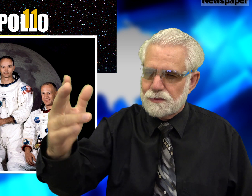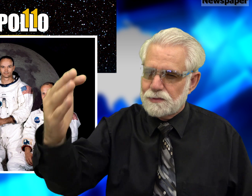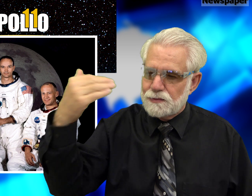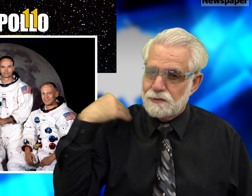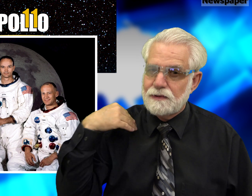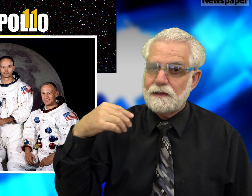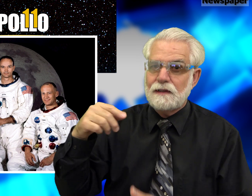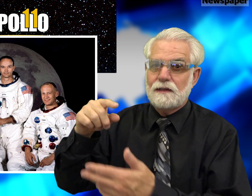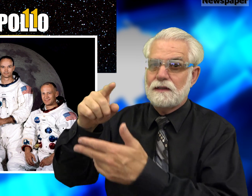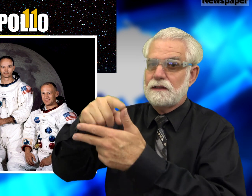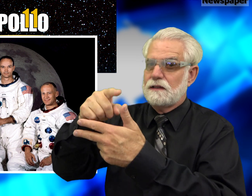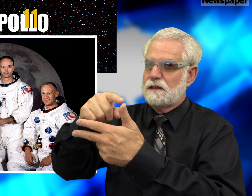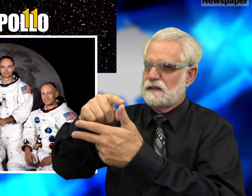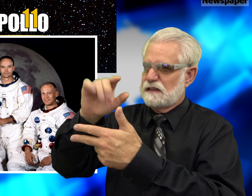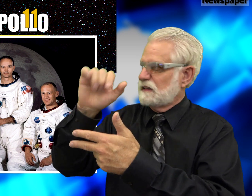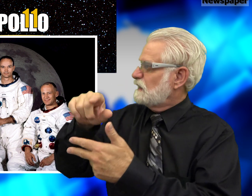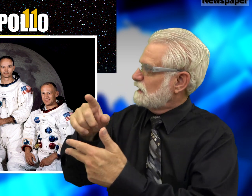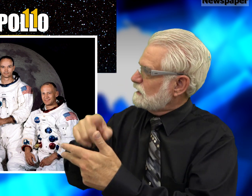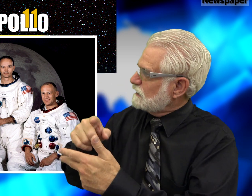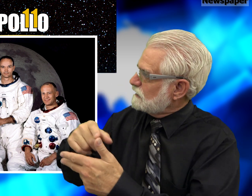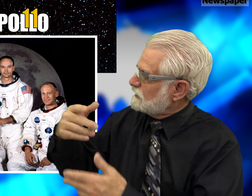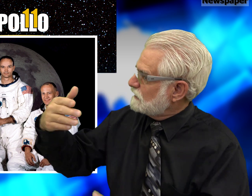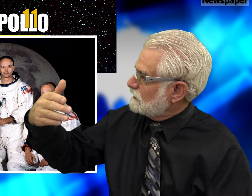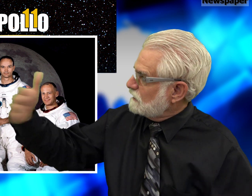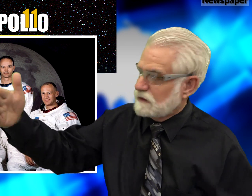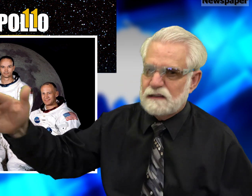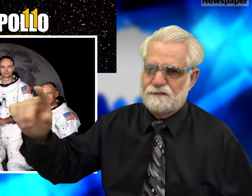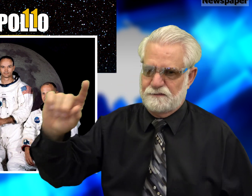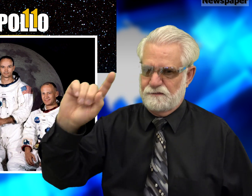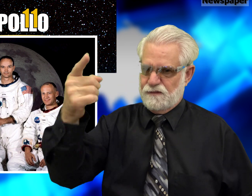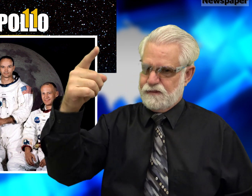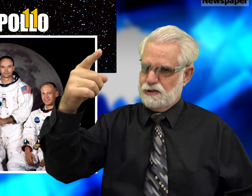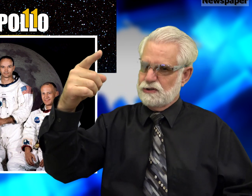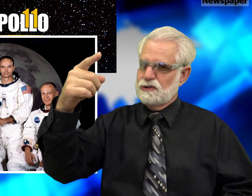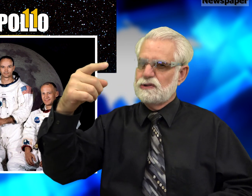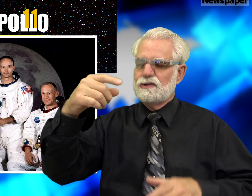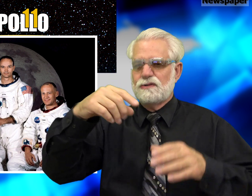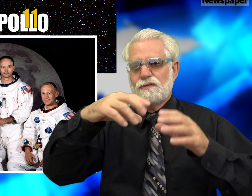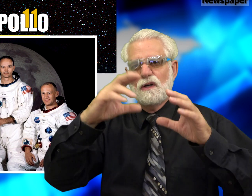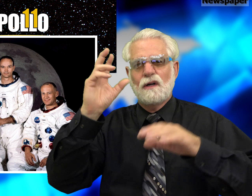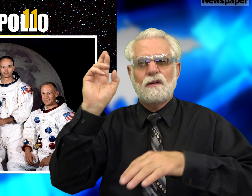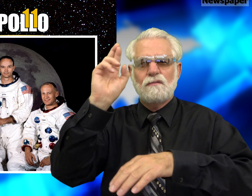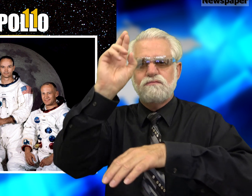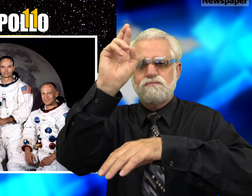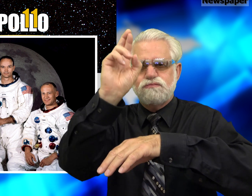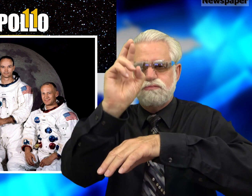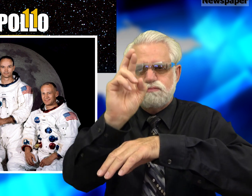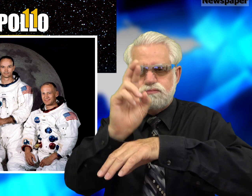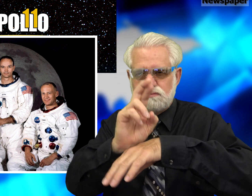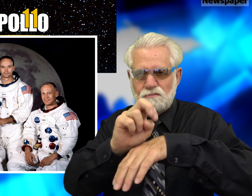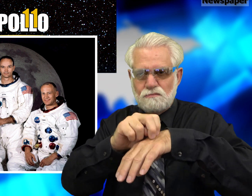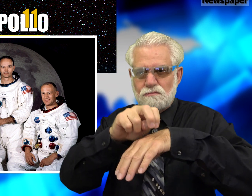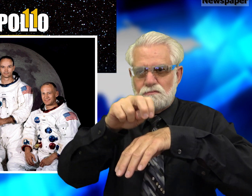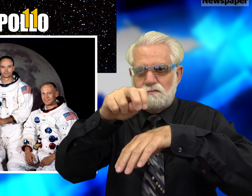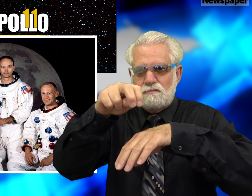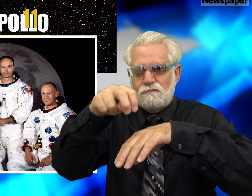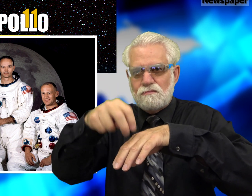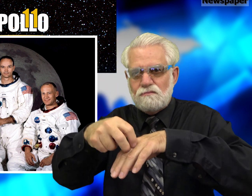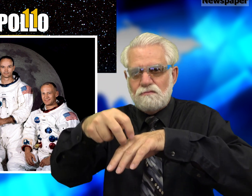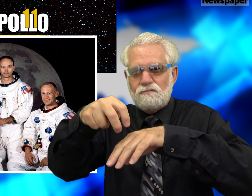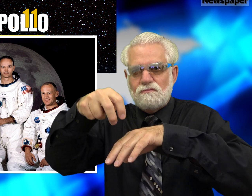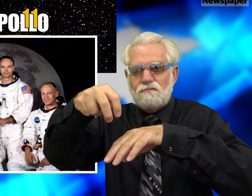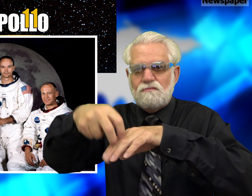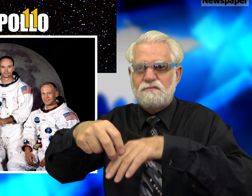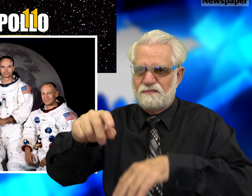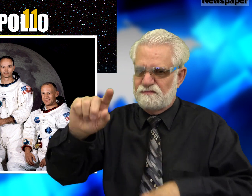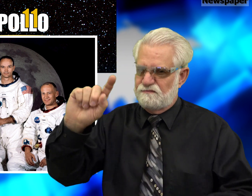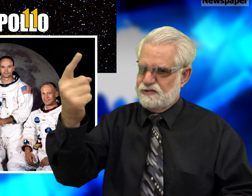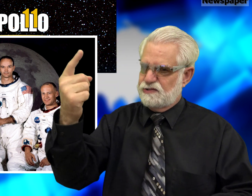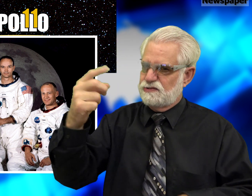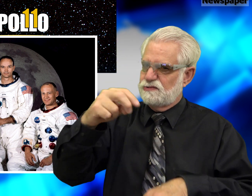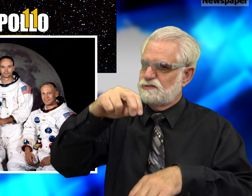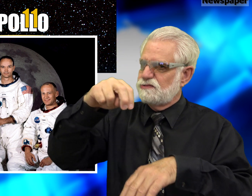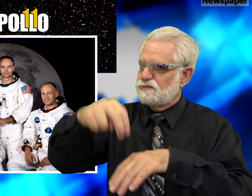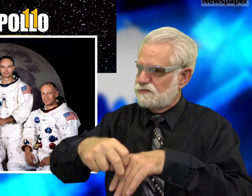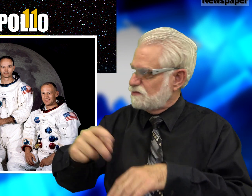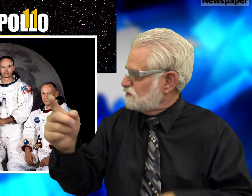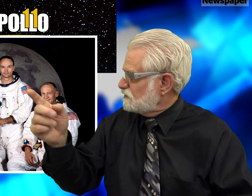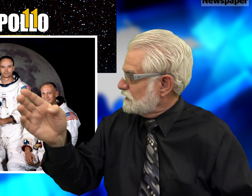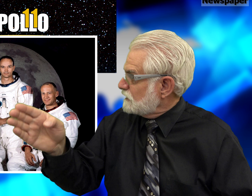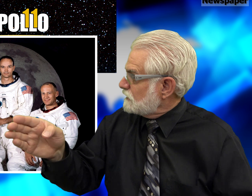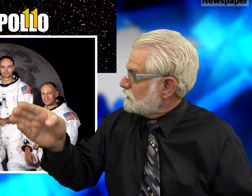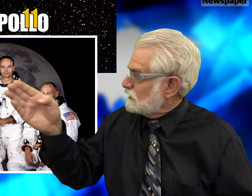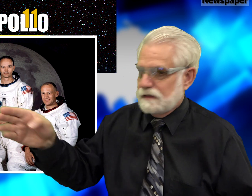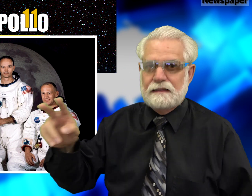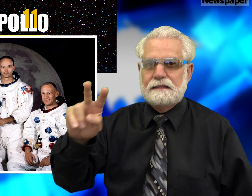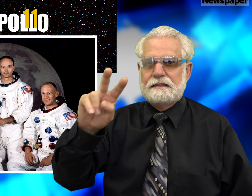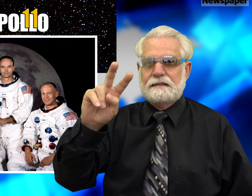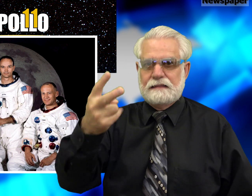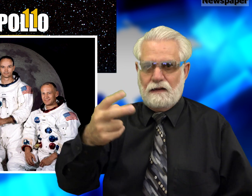Who? On the far left is the 1st to have taken a rocket and walk on the moon.